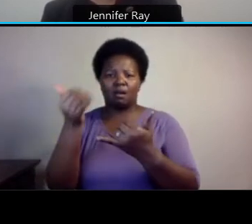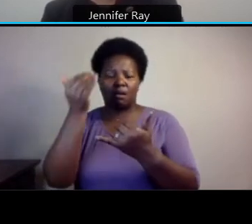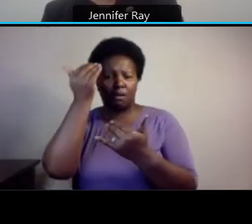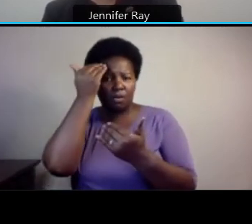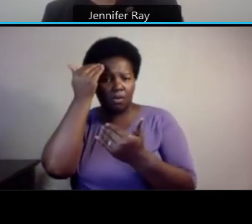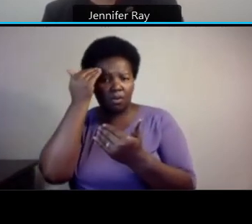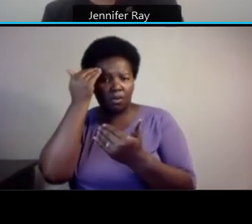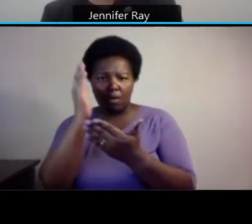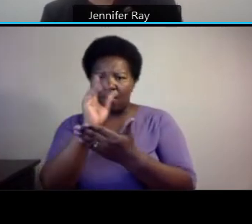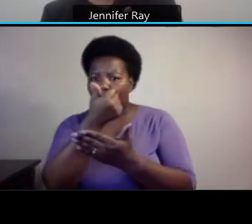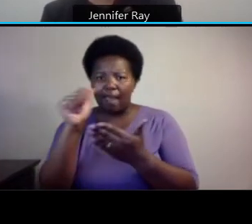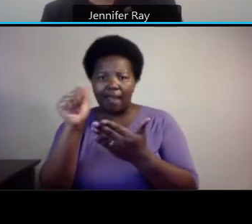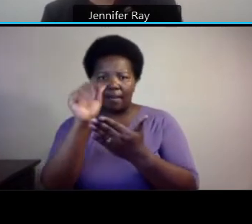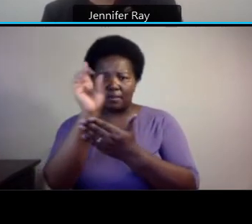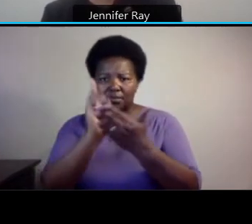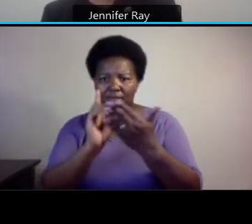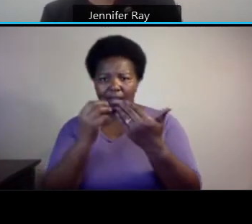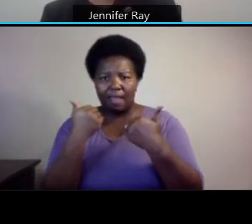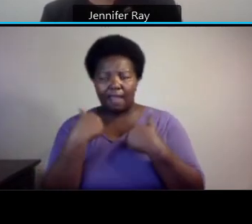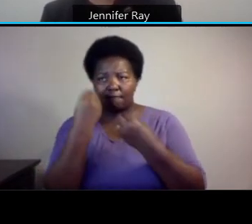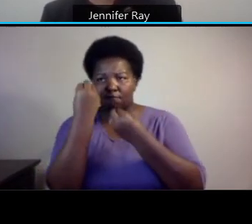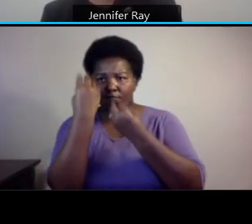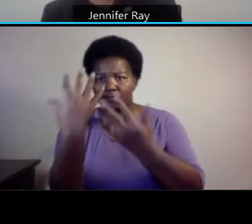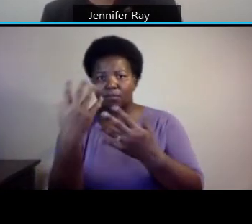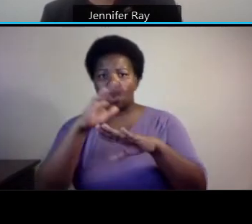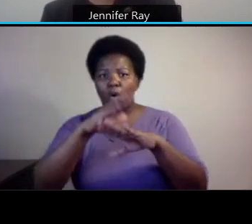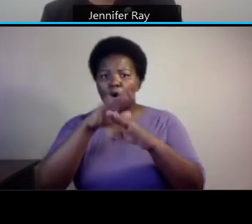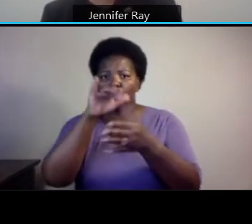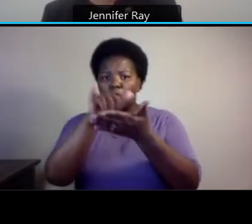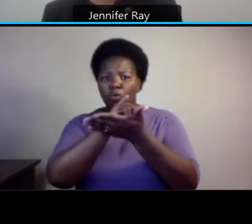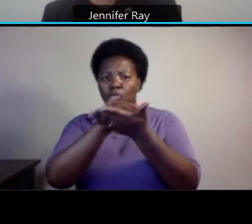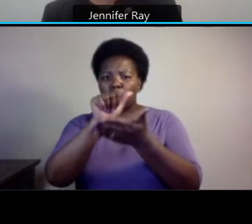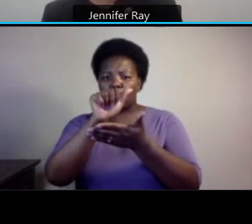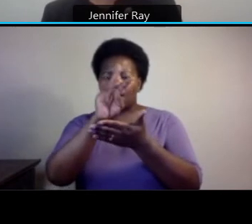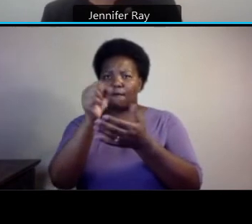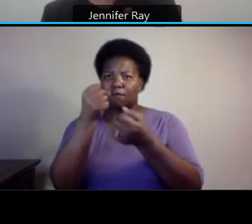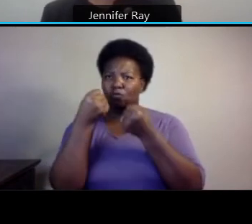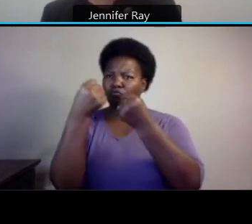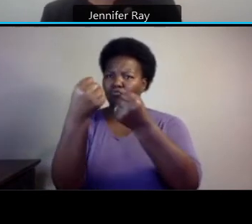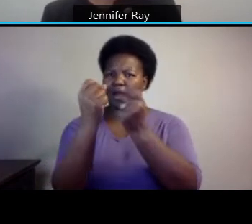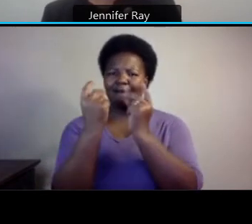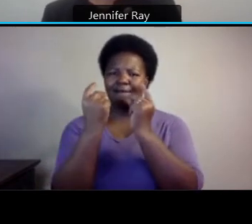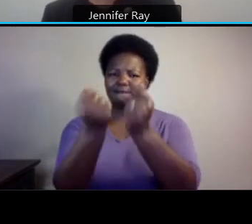drivers on new york avenue to slow down are the lane widths remaining the same in which case